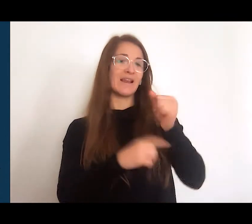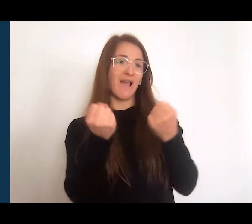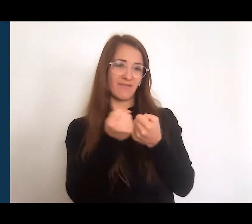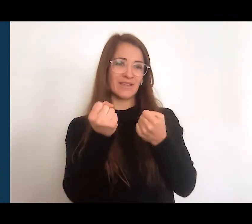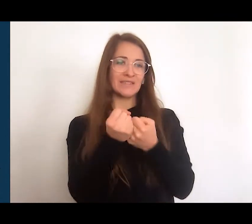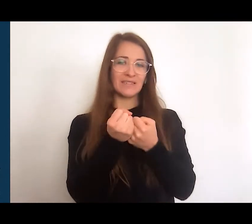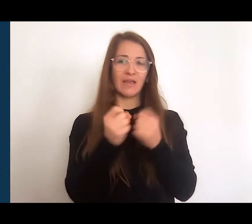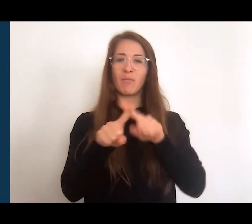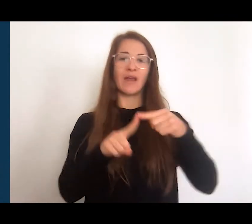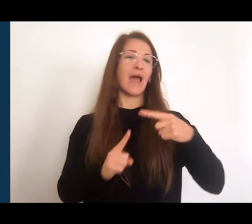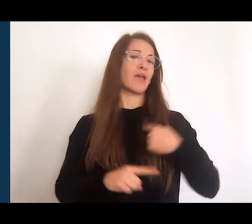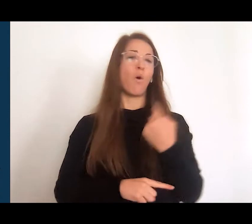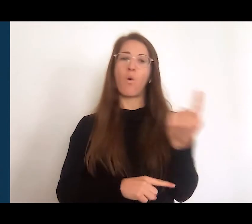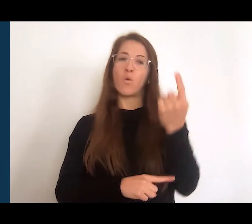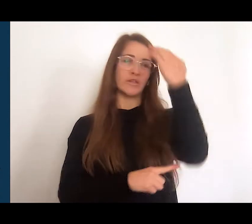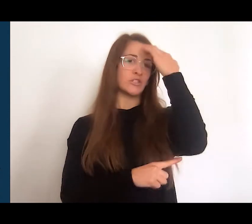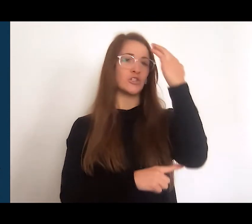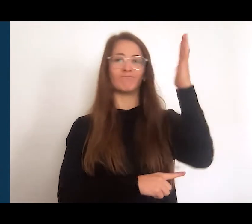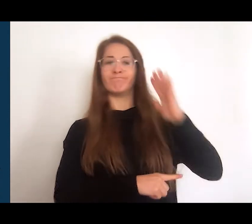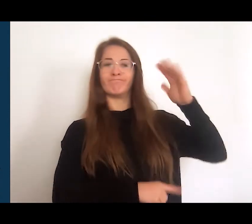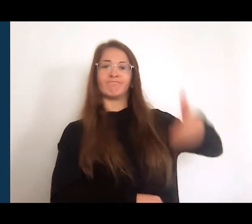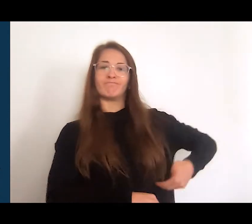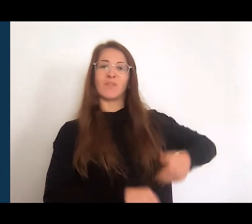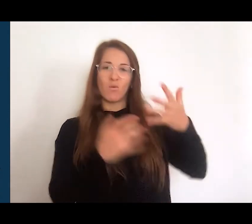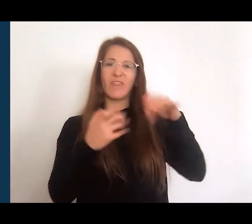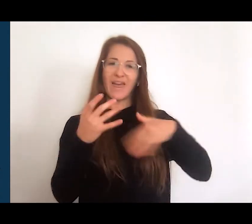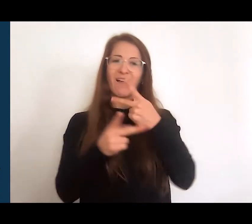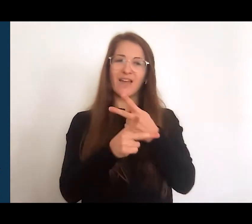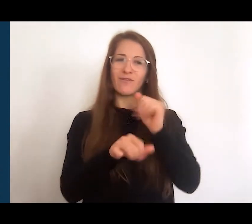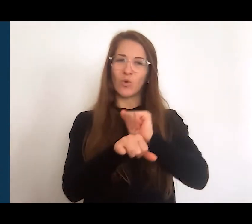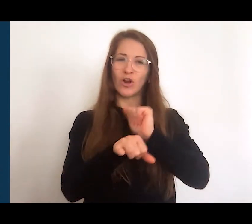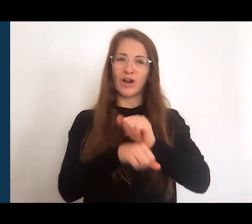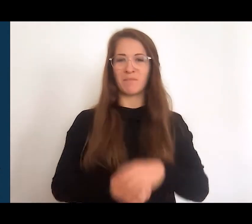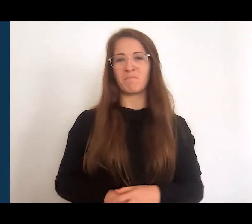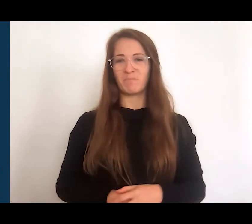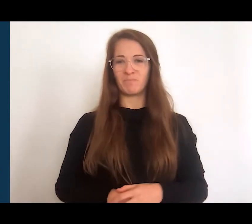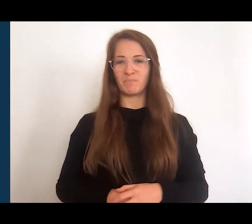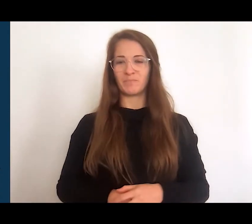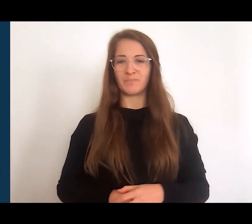BEGAN WORKING IN DISABILITY ADVOCACY. BUT I ALWAYS KNEW THAT I WANTED TO DO THIS KIND OF WORK.